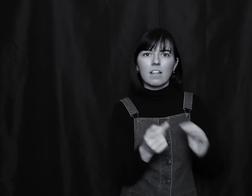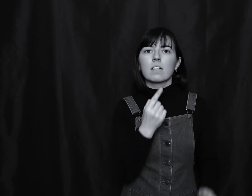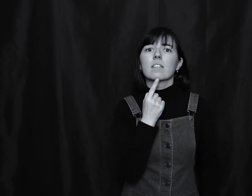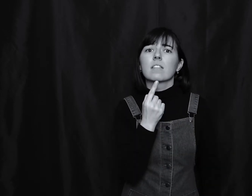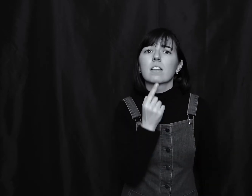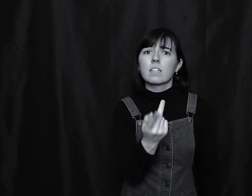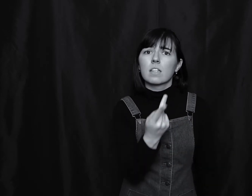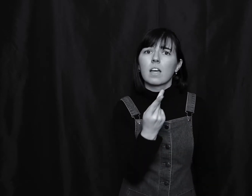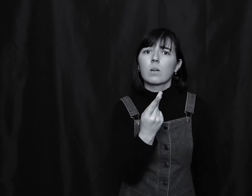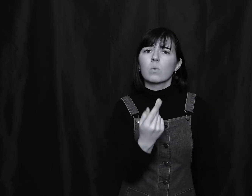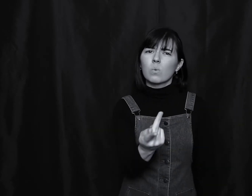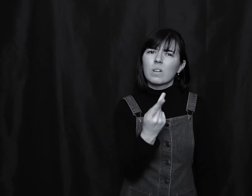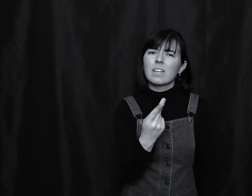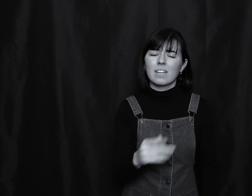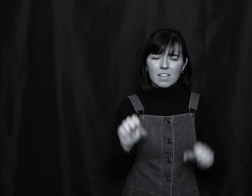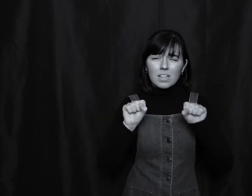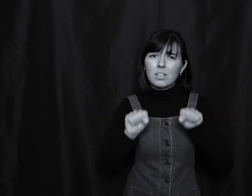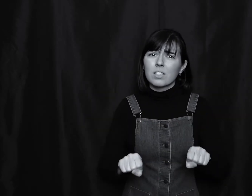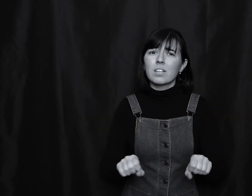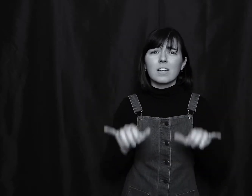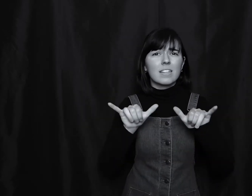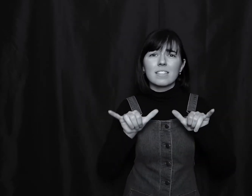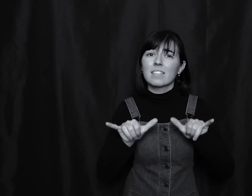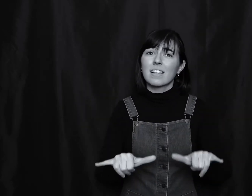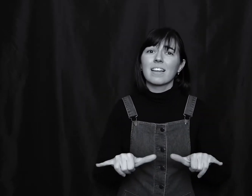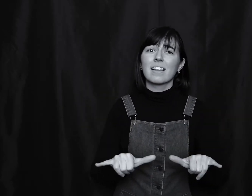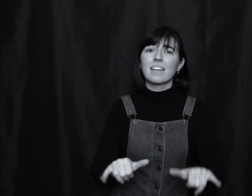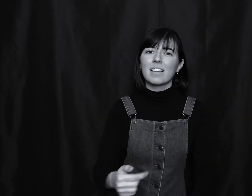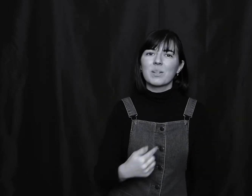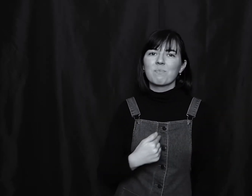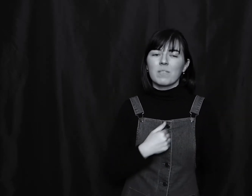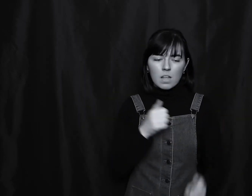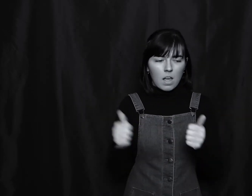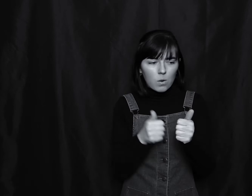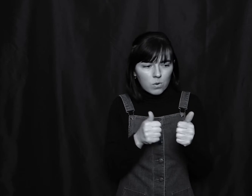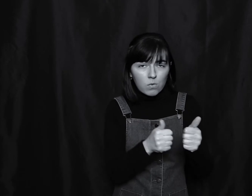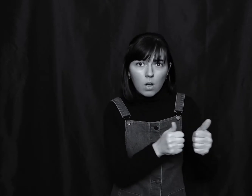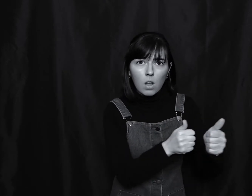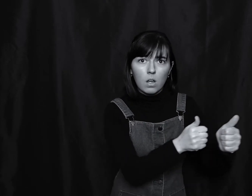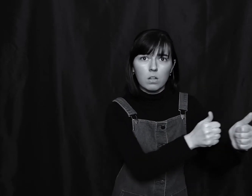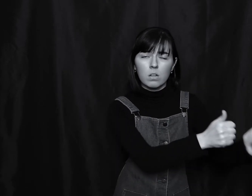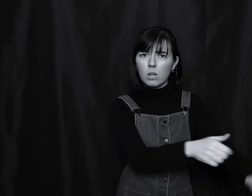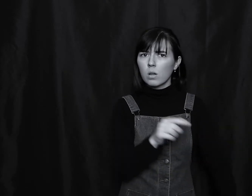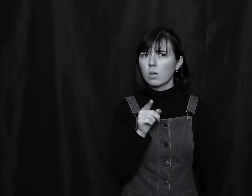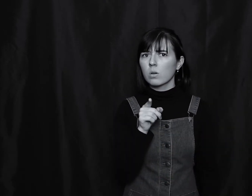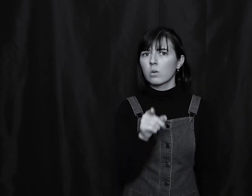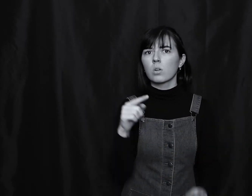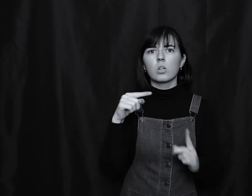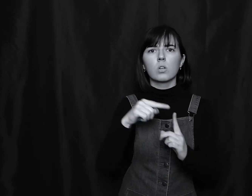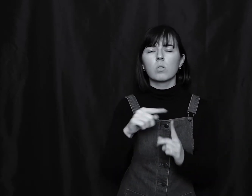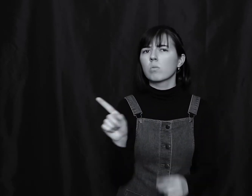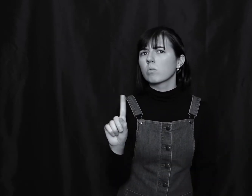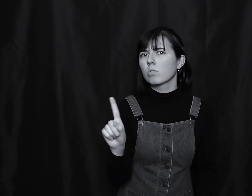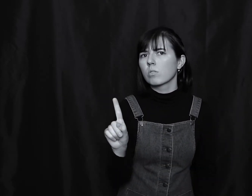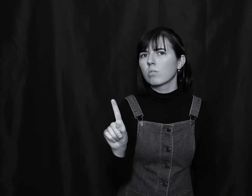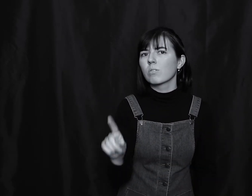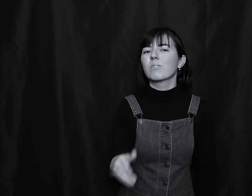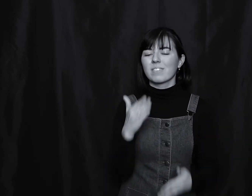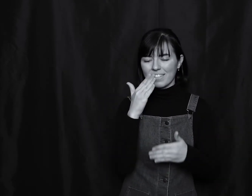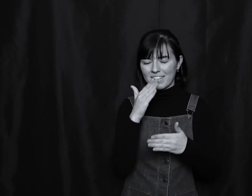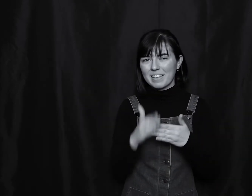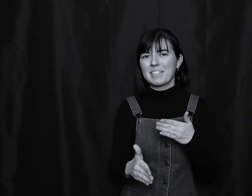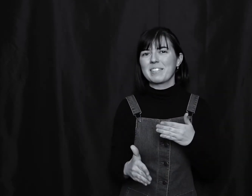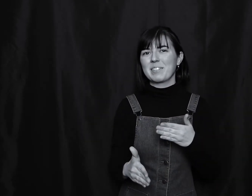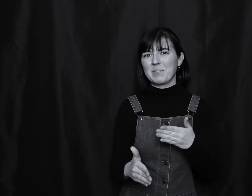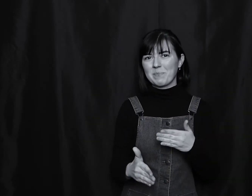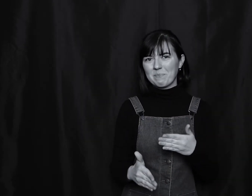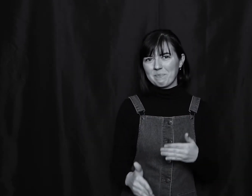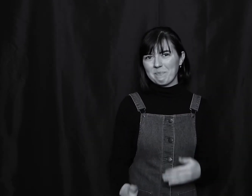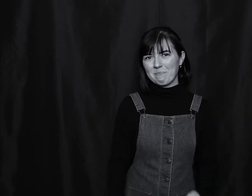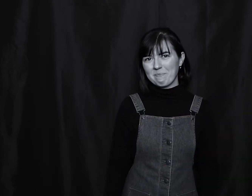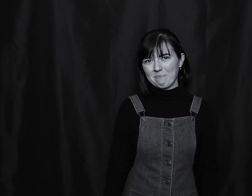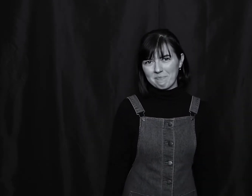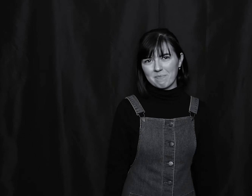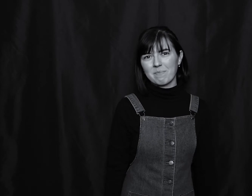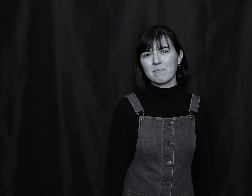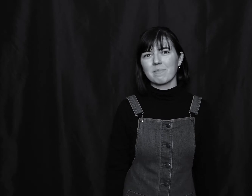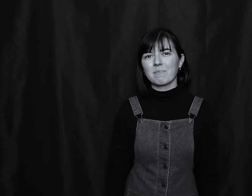Say we could stay. I follow you to where? End